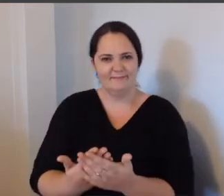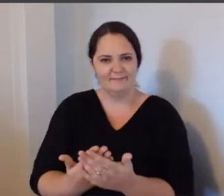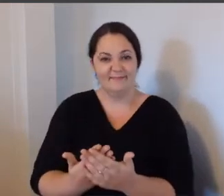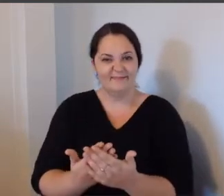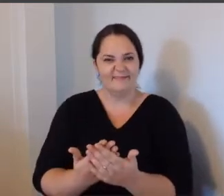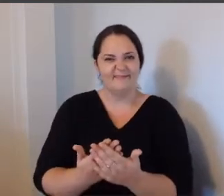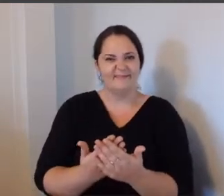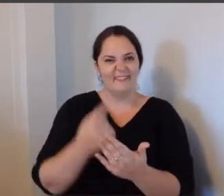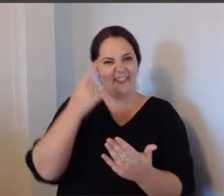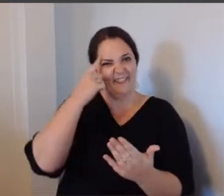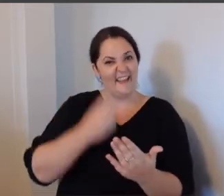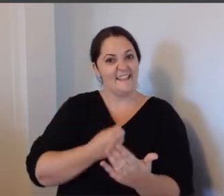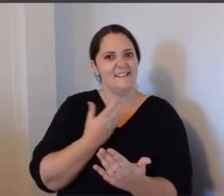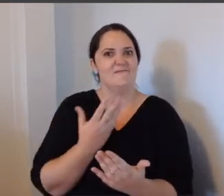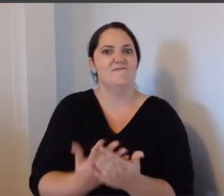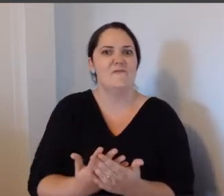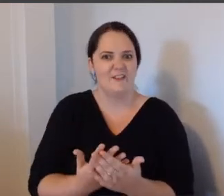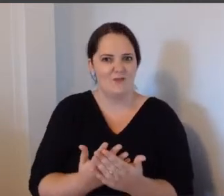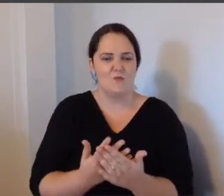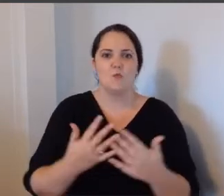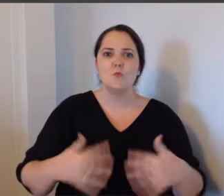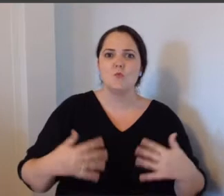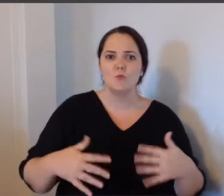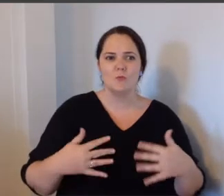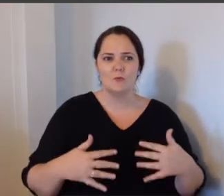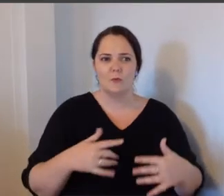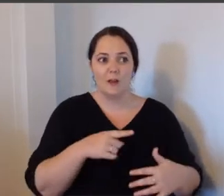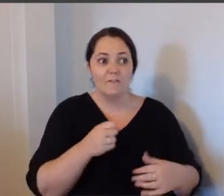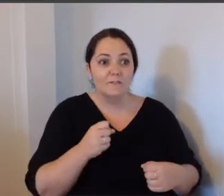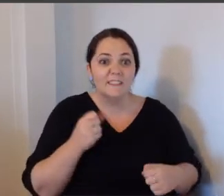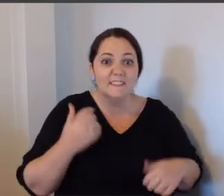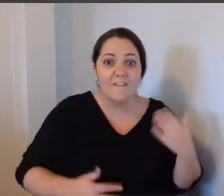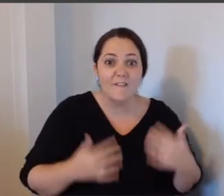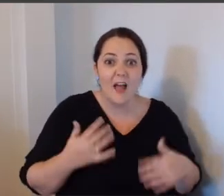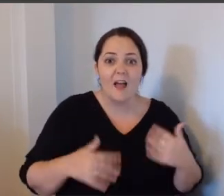but is this particularly helpful for young and emerging artists? The act of art making can be